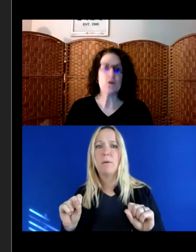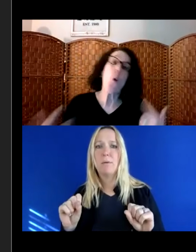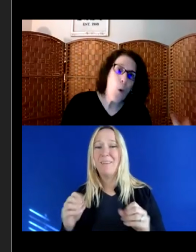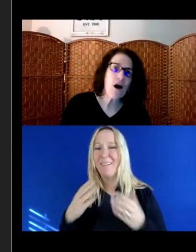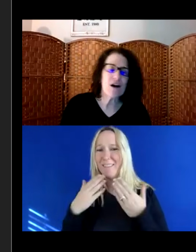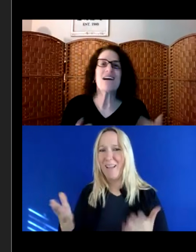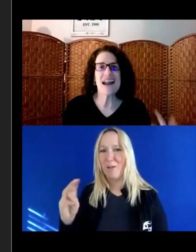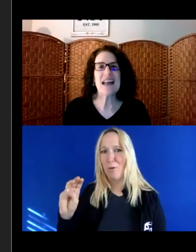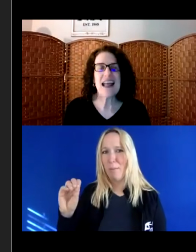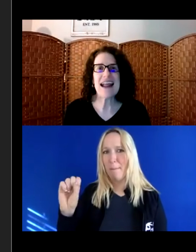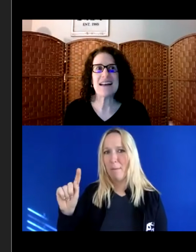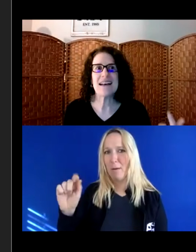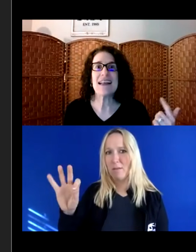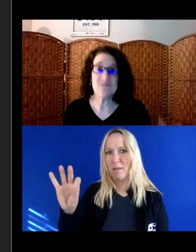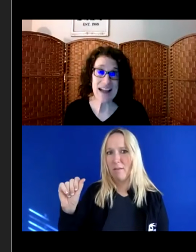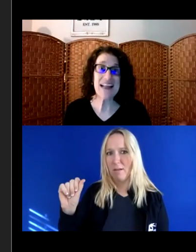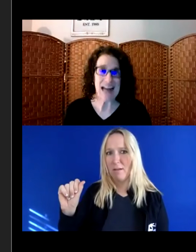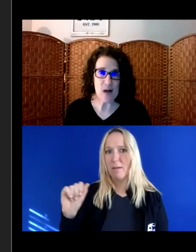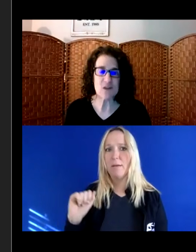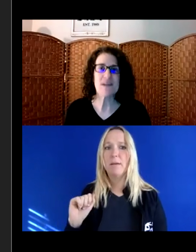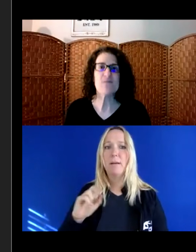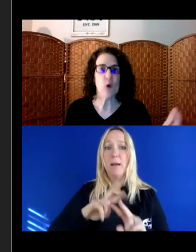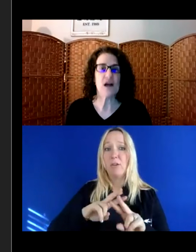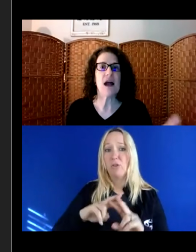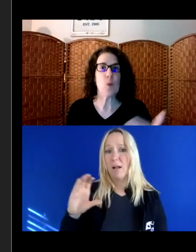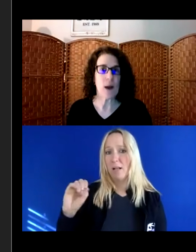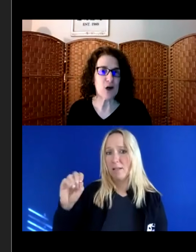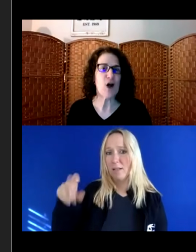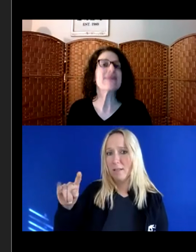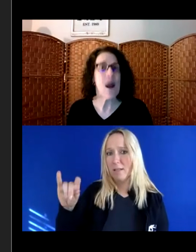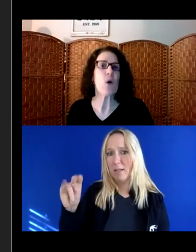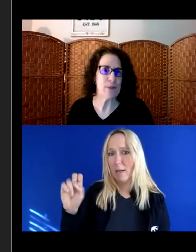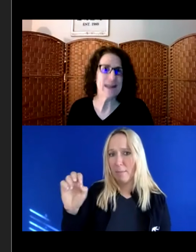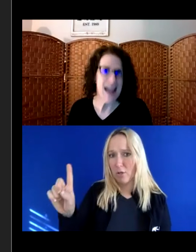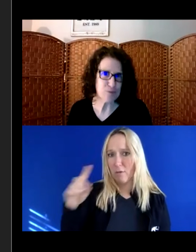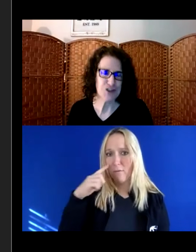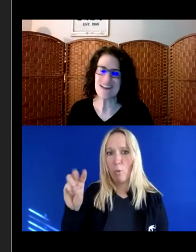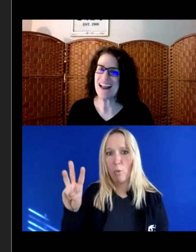Or, an event announcement for a webinar that will be captioned,